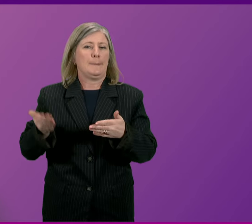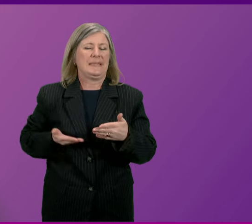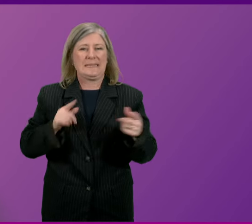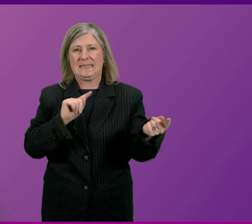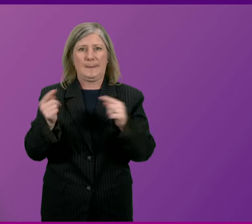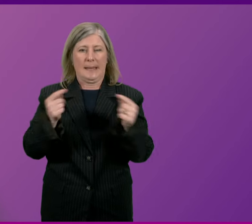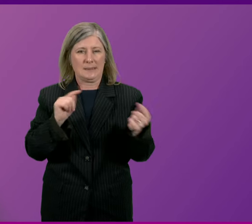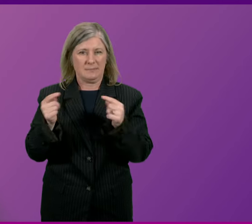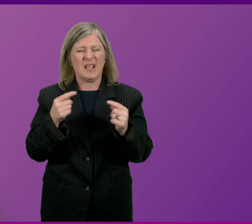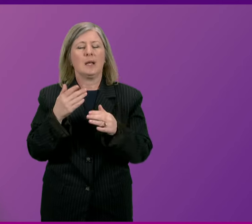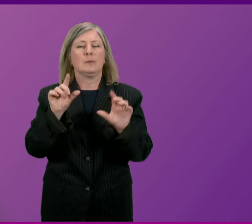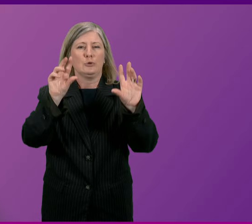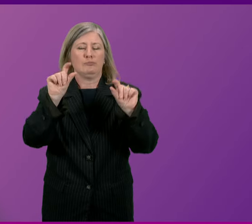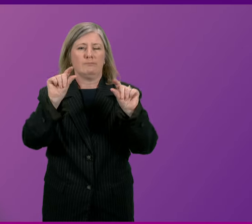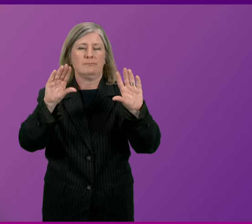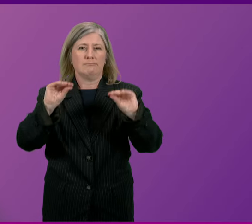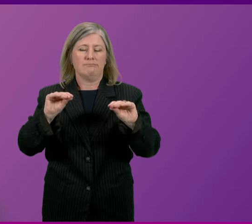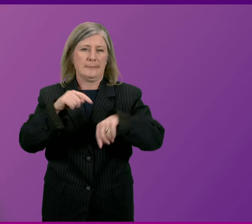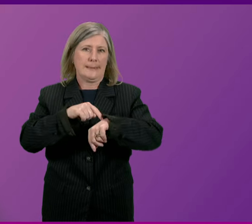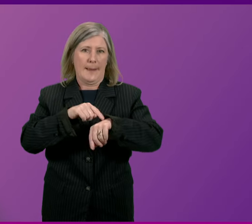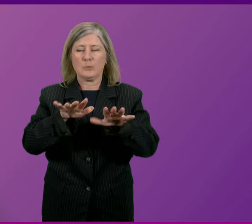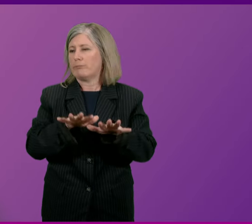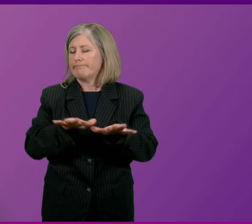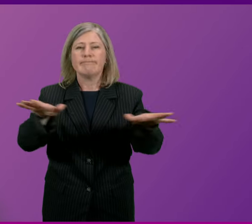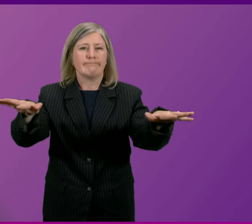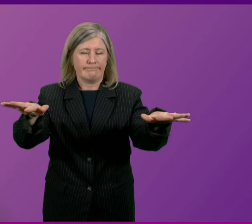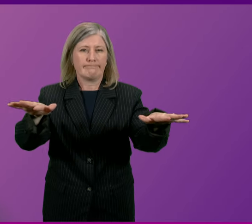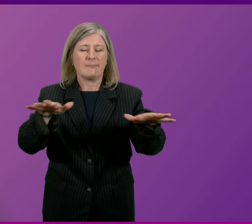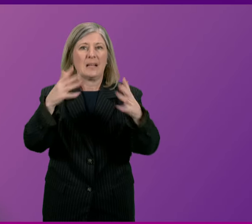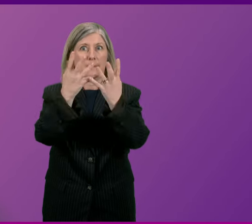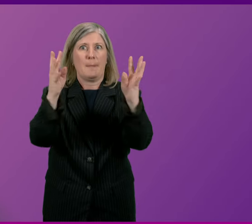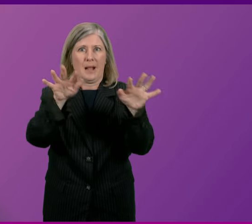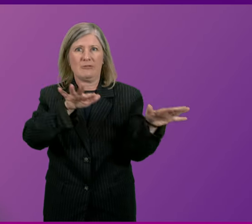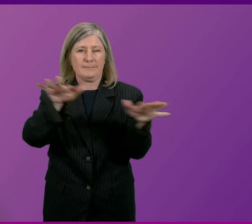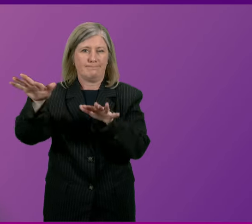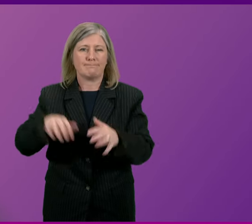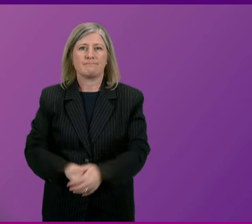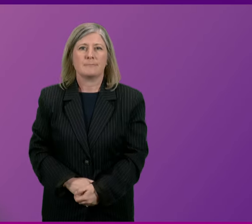There will be a short suspension to allow those who are leaving the chamber and the public gallery to do so.